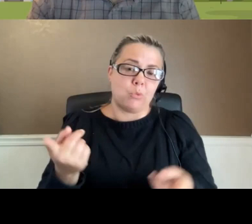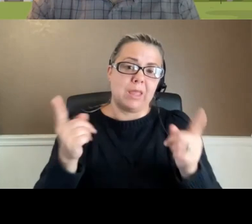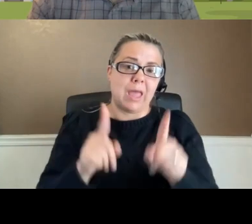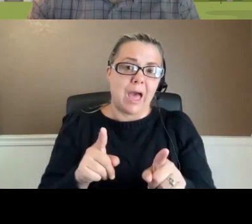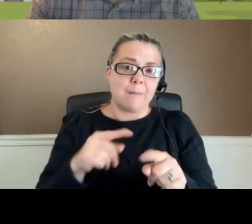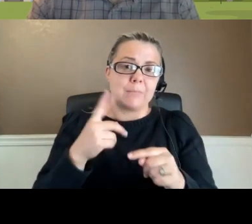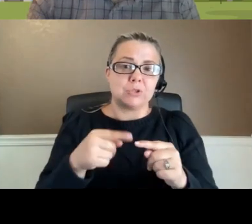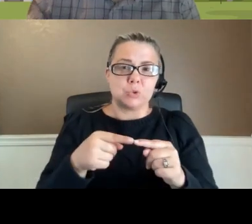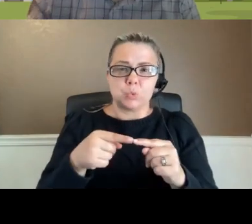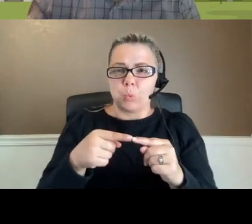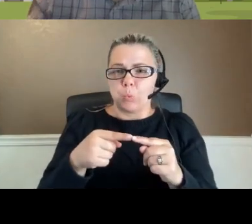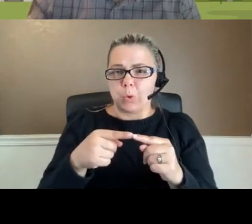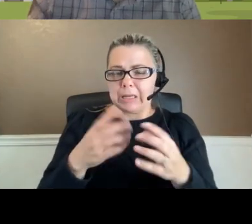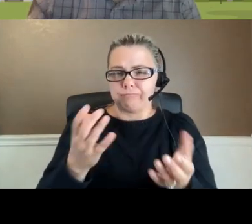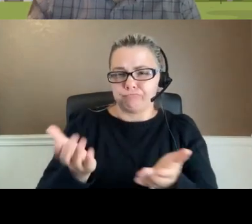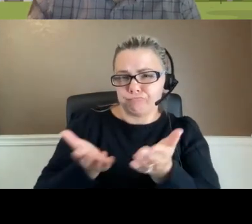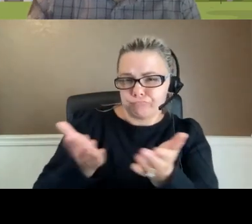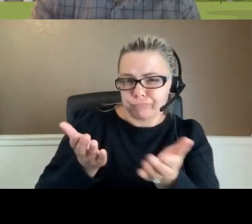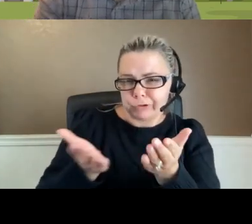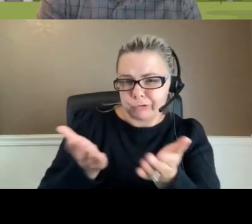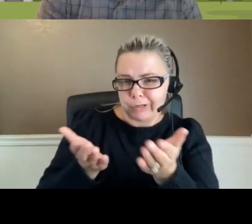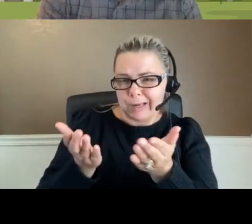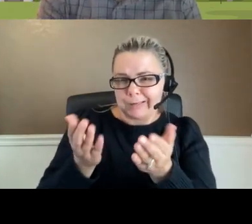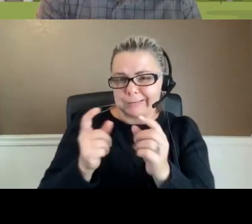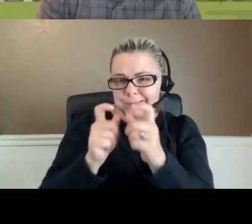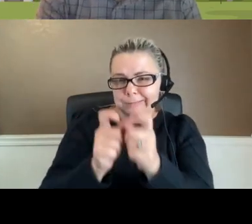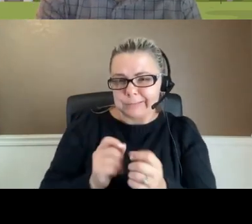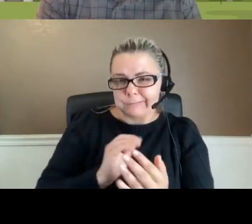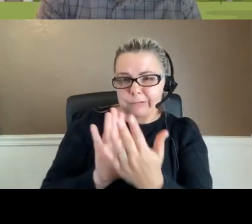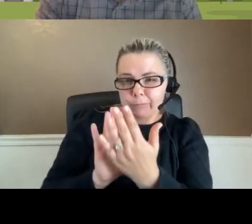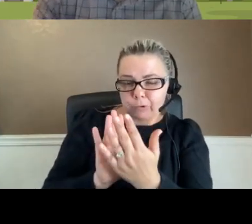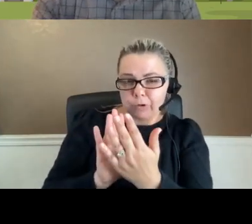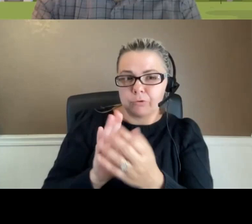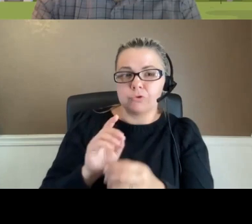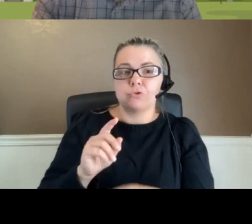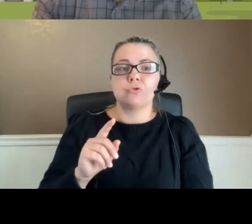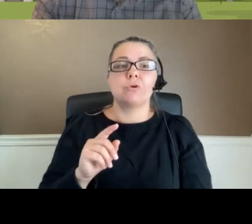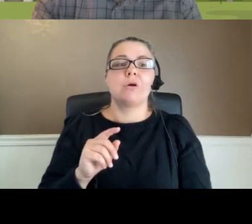in a certain way. And then, you know, it becomes this important question of where does it occur? I